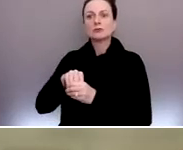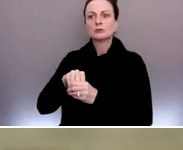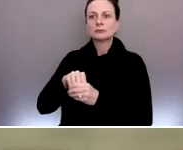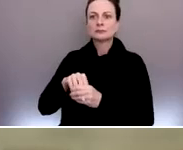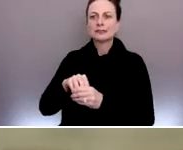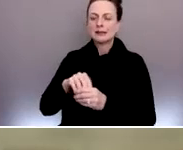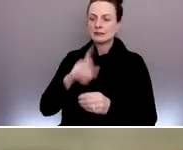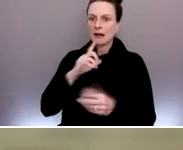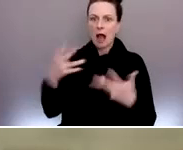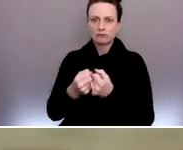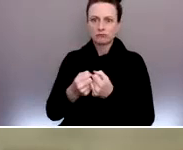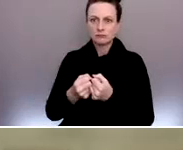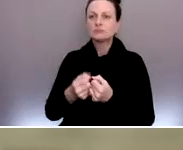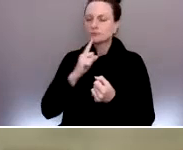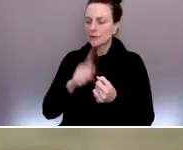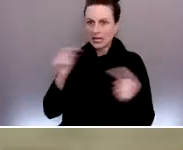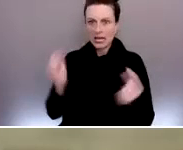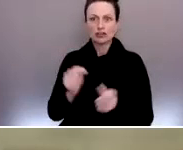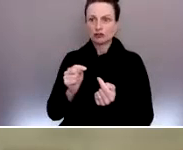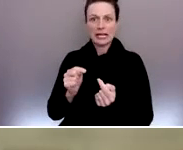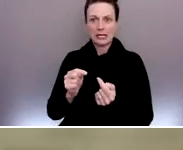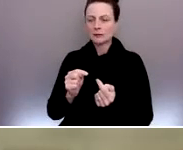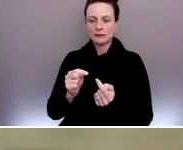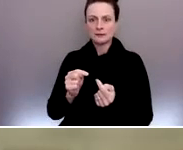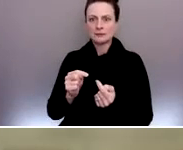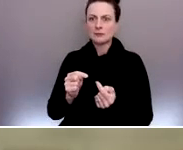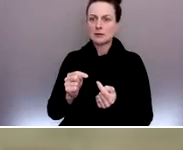sustaining an injury which was an incomplete final cord injury.